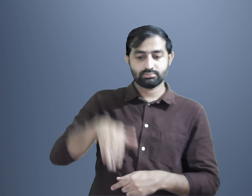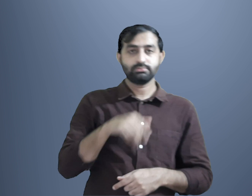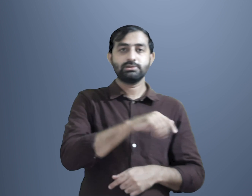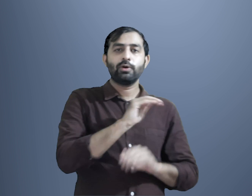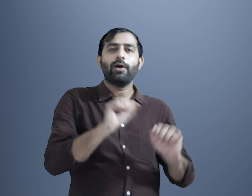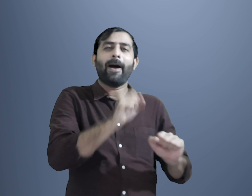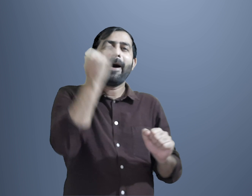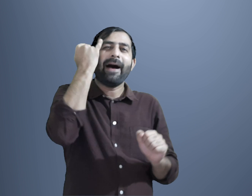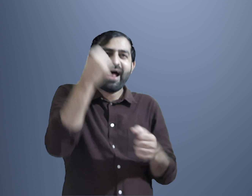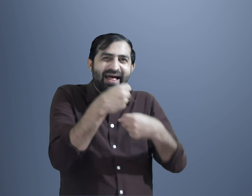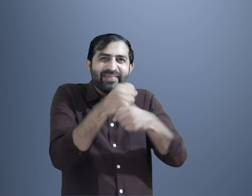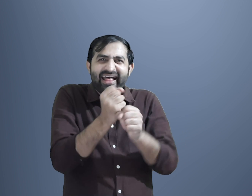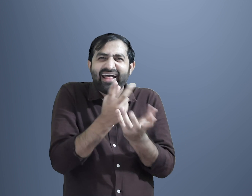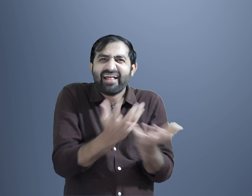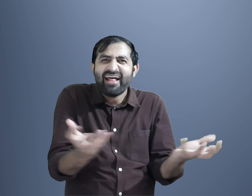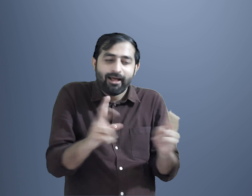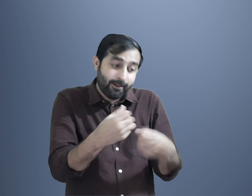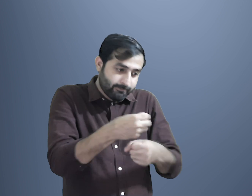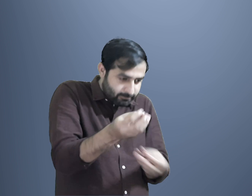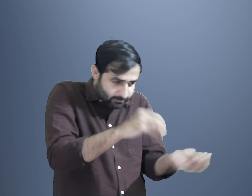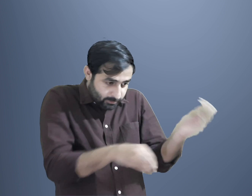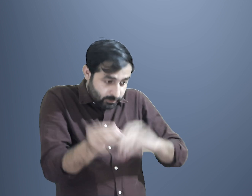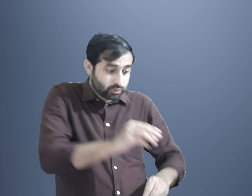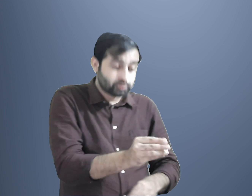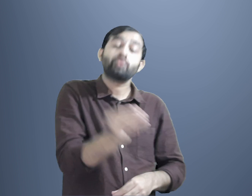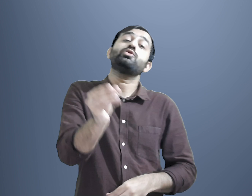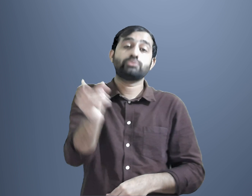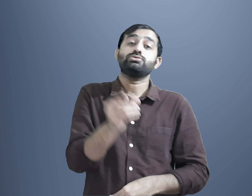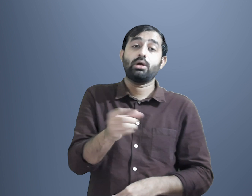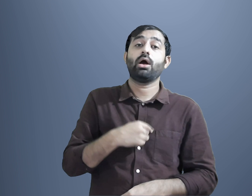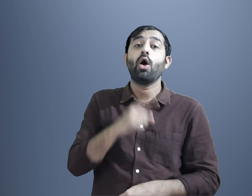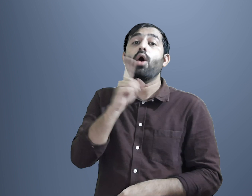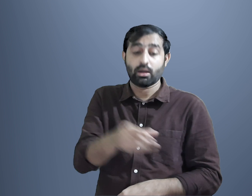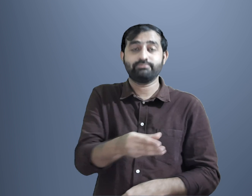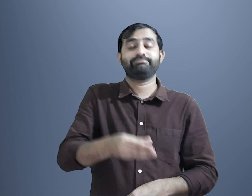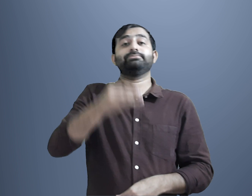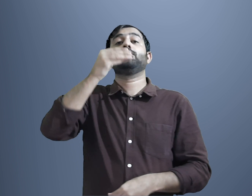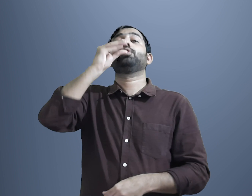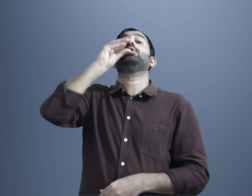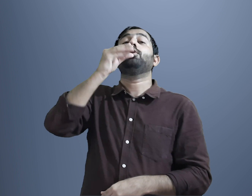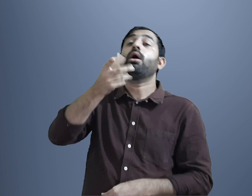Language that is used to influence the behaviour of others including persuading, commanding or requesting.